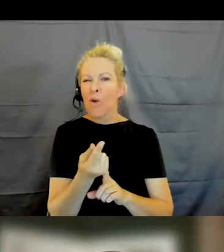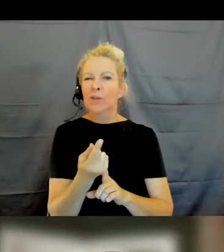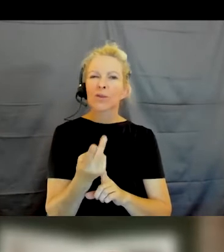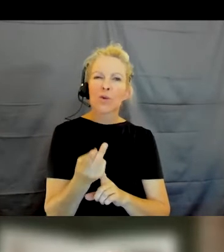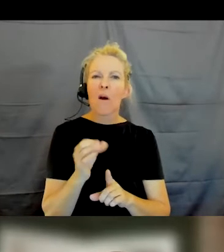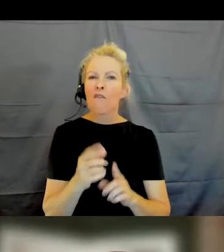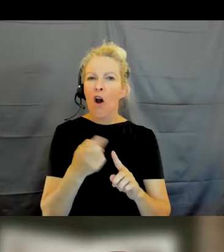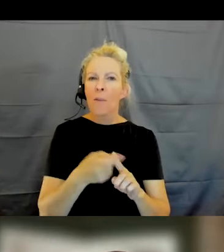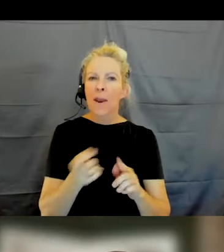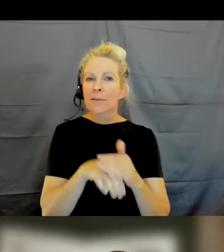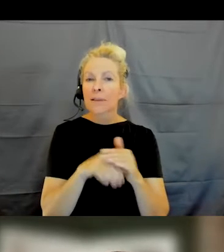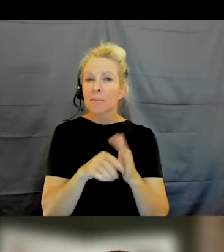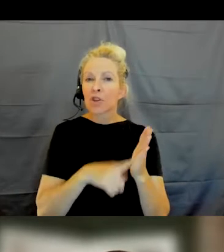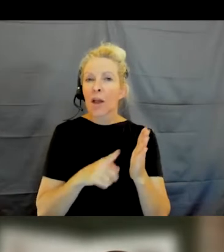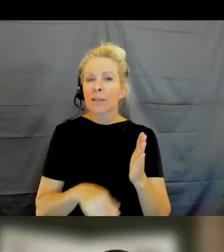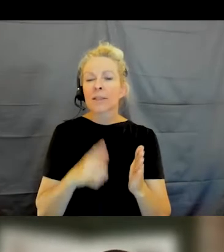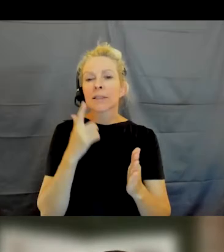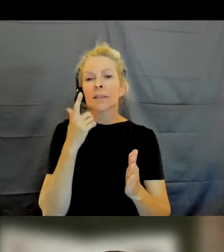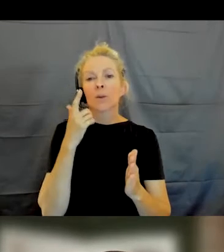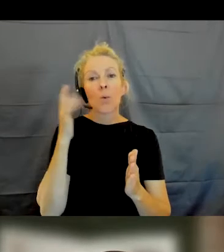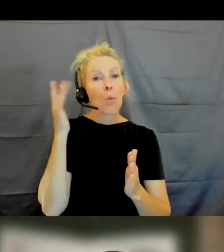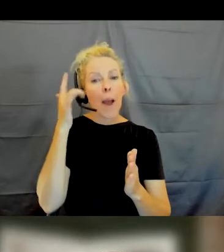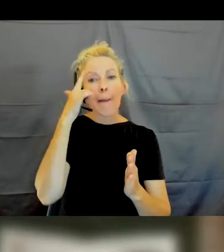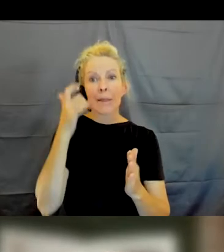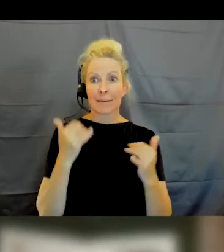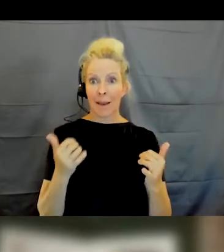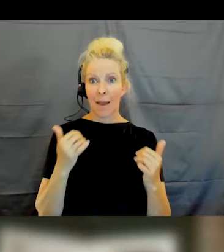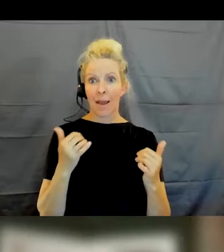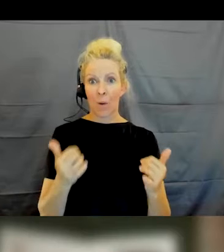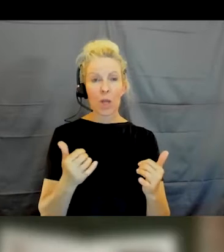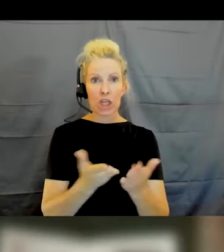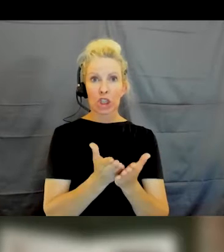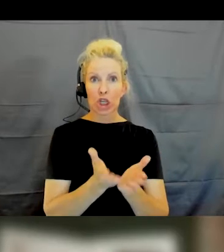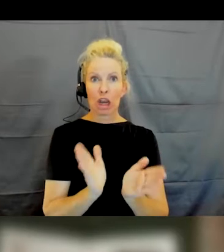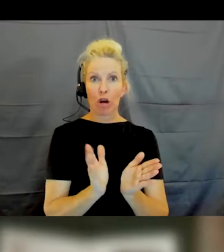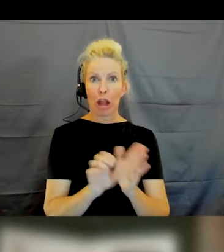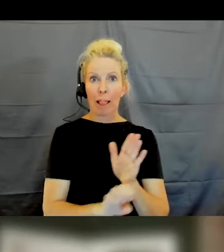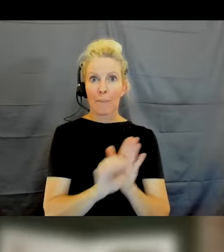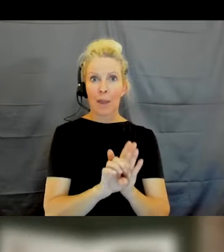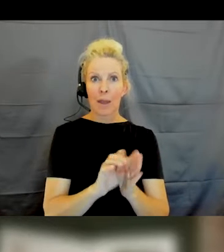checks because technically now we have modified a generic element to beast a role and have the